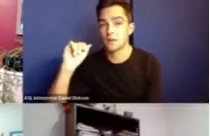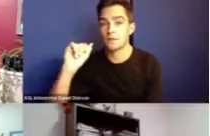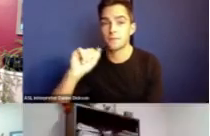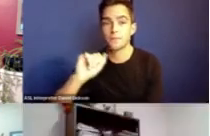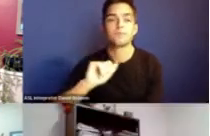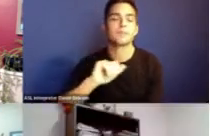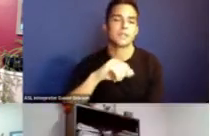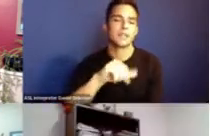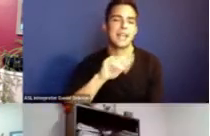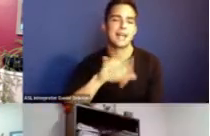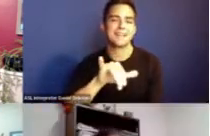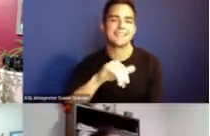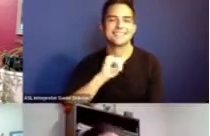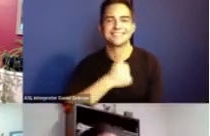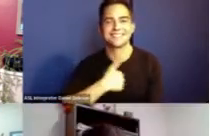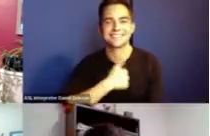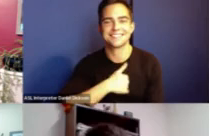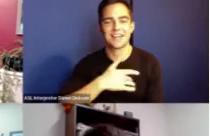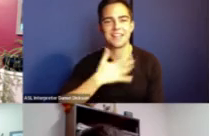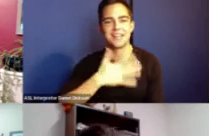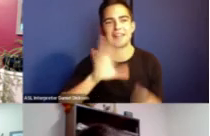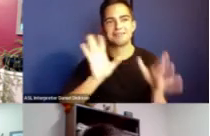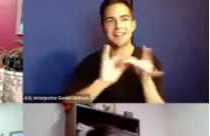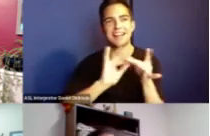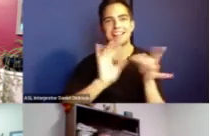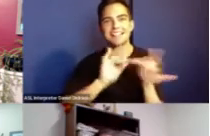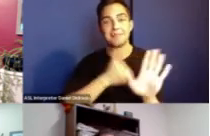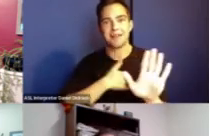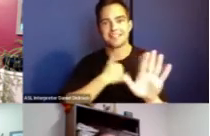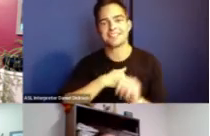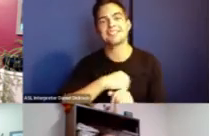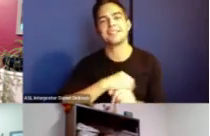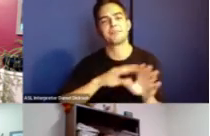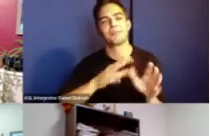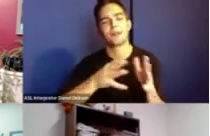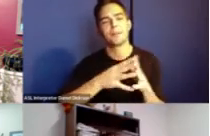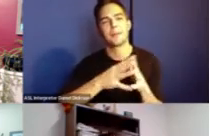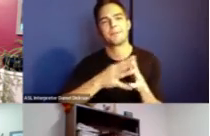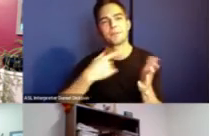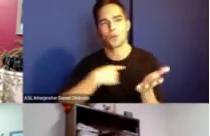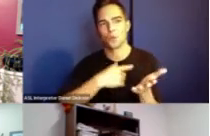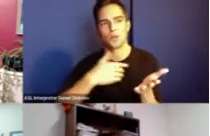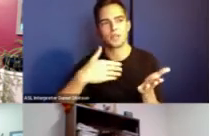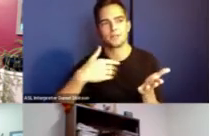Amy Brinkley: This is Amy. Sorry. I feel like I'm doing a lot of talking. So I apologize. So we have no, I have not seen